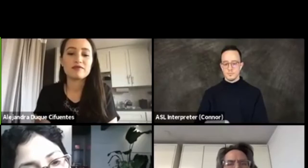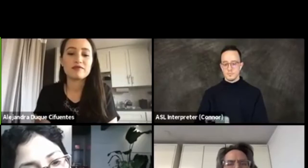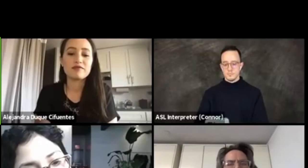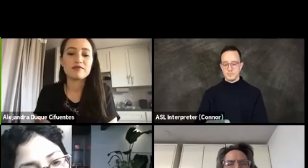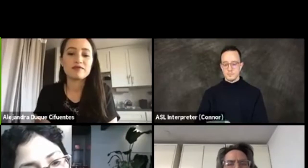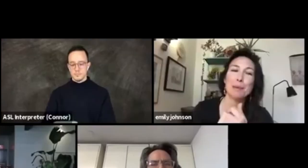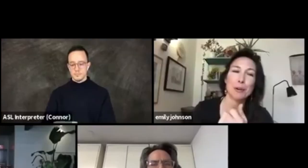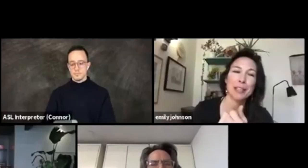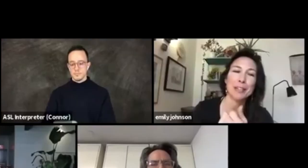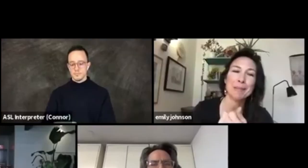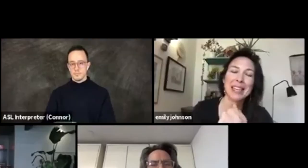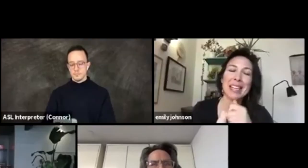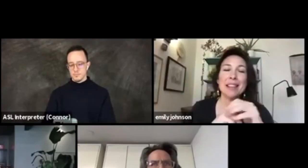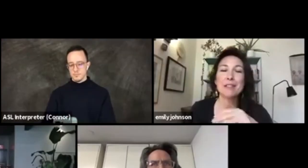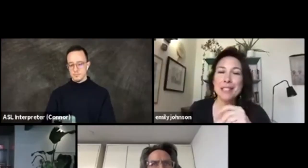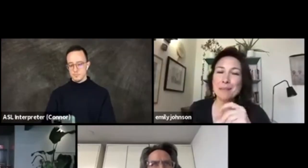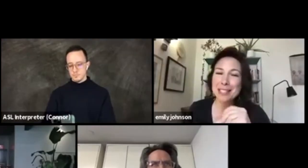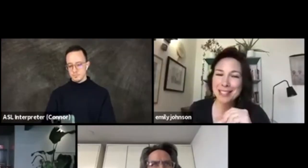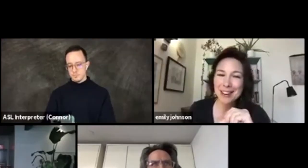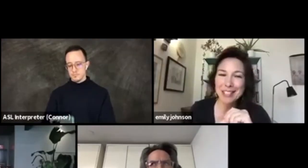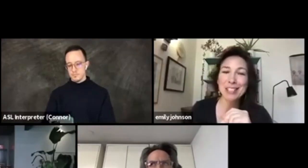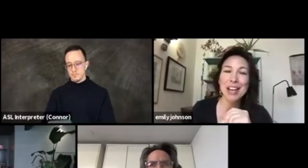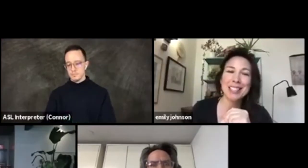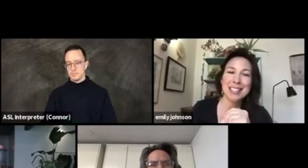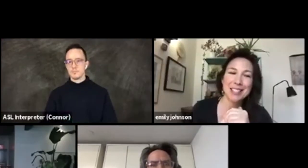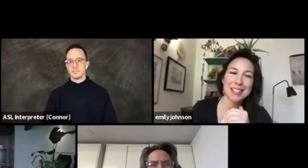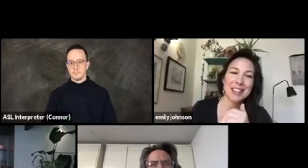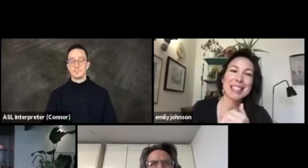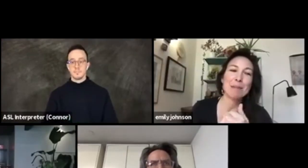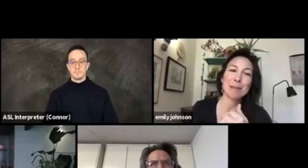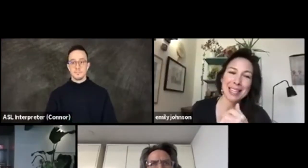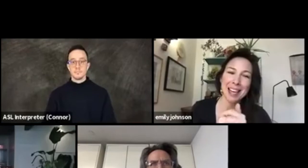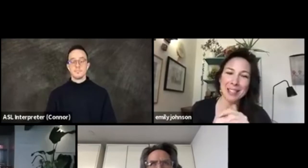FROM TIME IMMEMORIAL, THAT FOR SOME REASON ARE STILL NOT CONSIDERED ON THE SAME PLANE